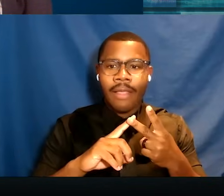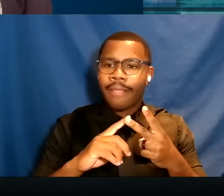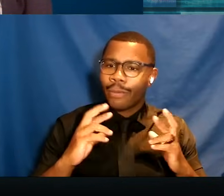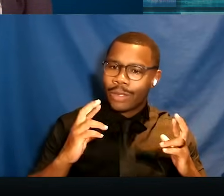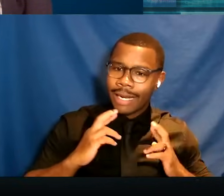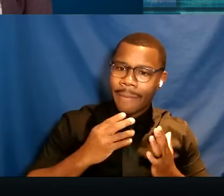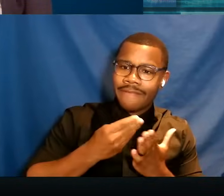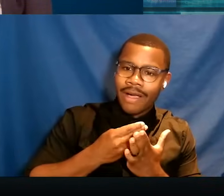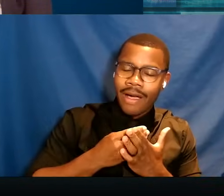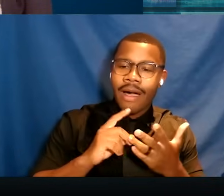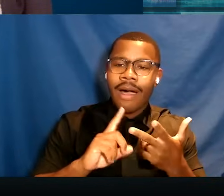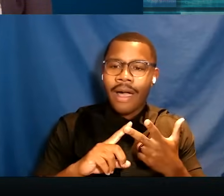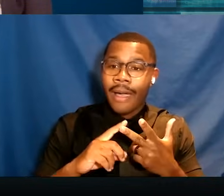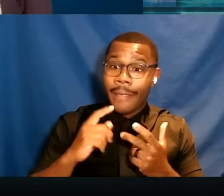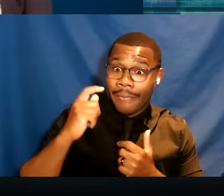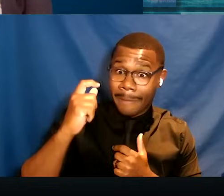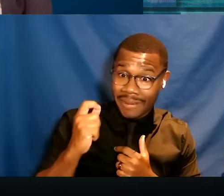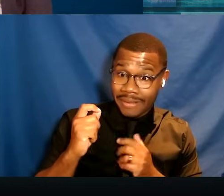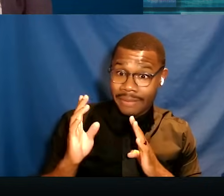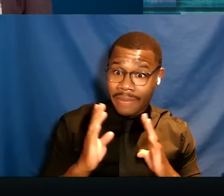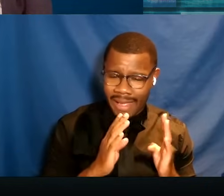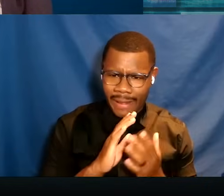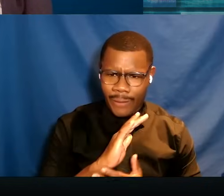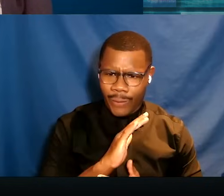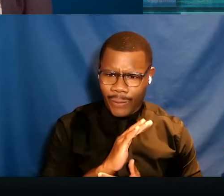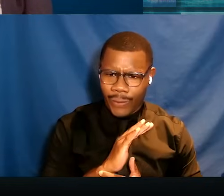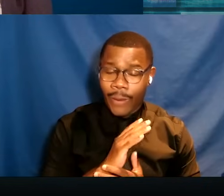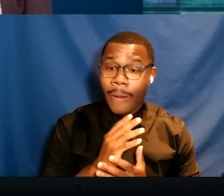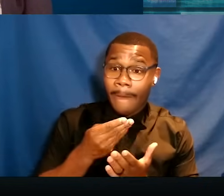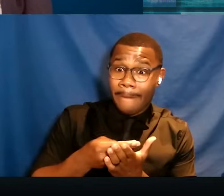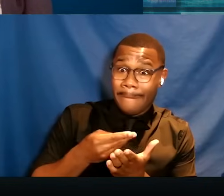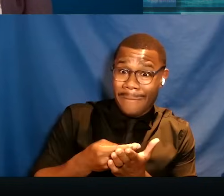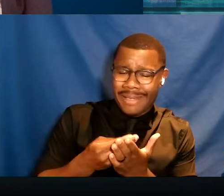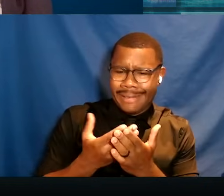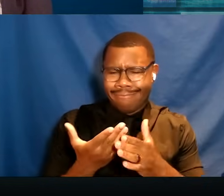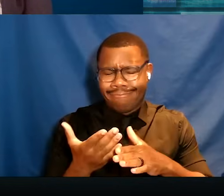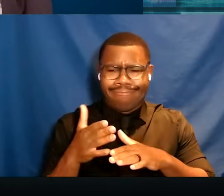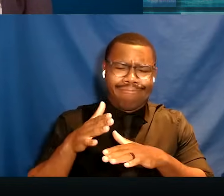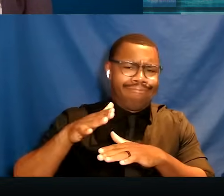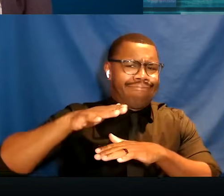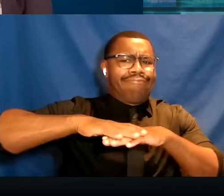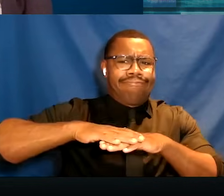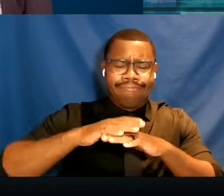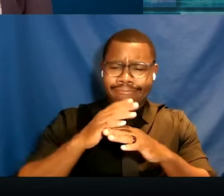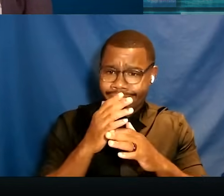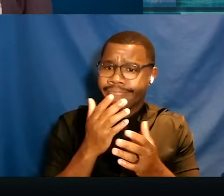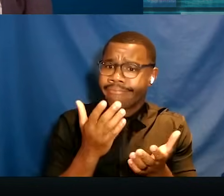And so that's a really significant increase in contributions that maybe will provide the trustees the opportunity